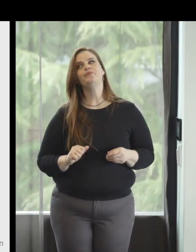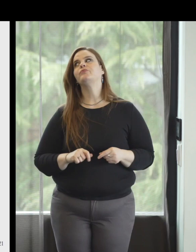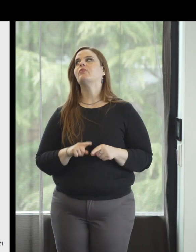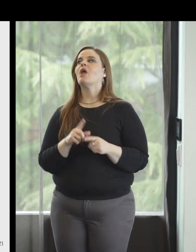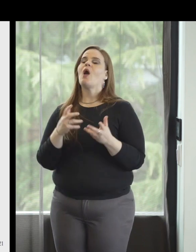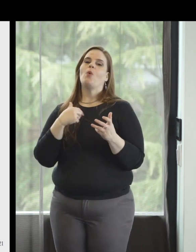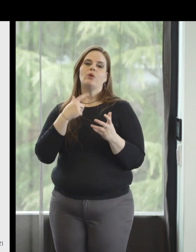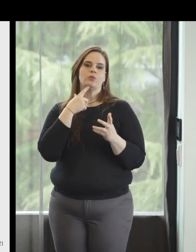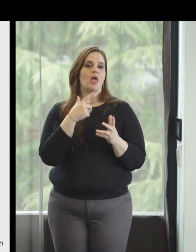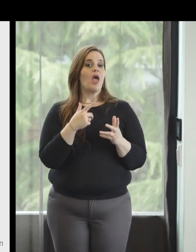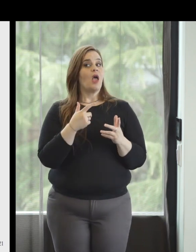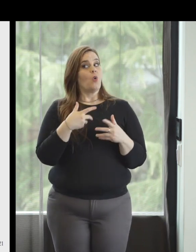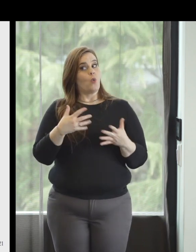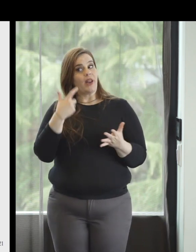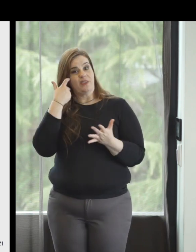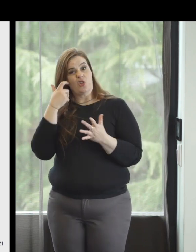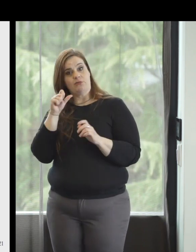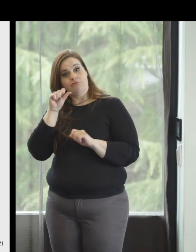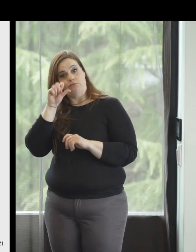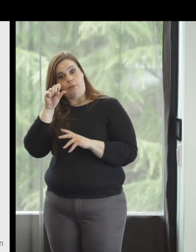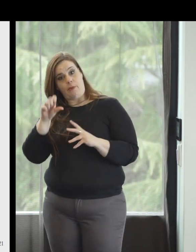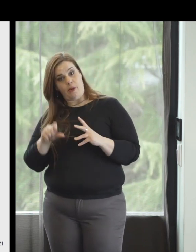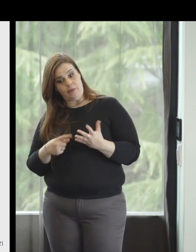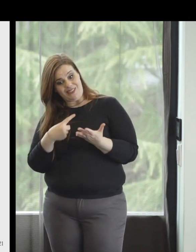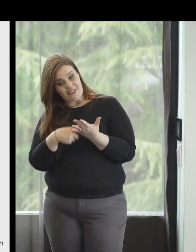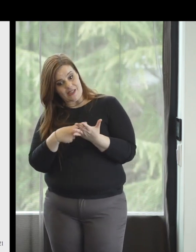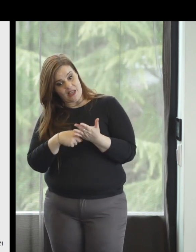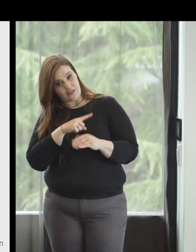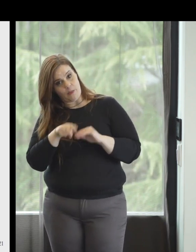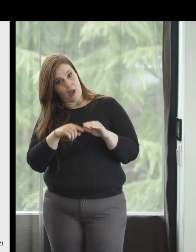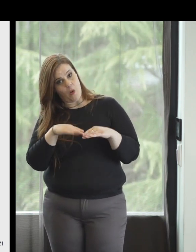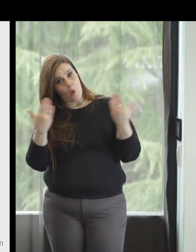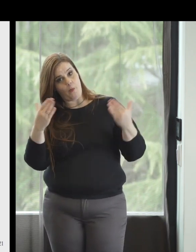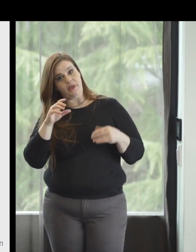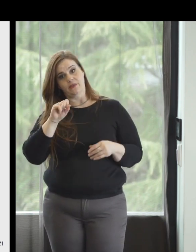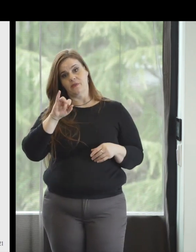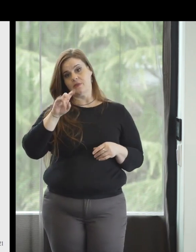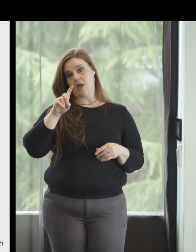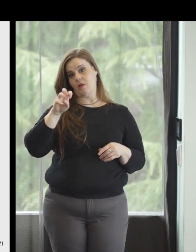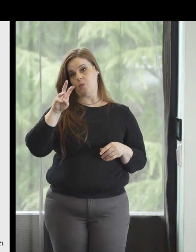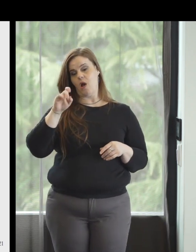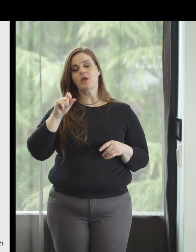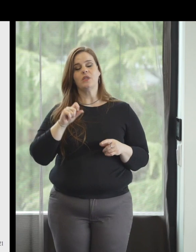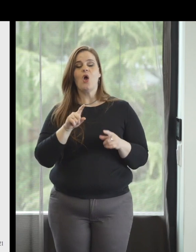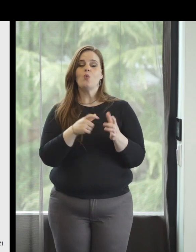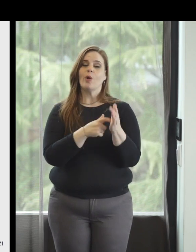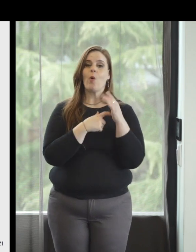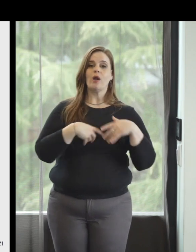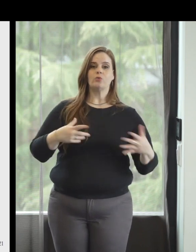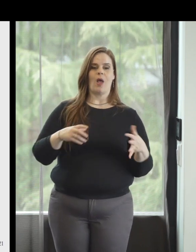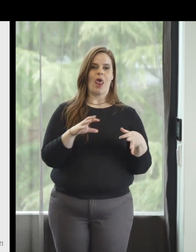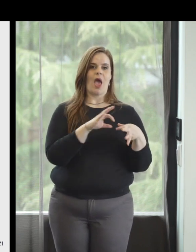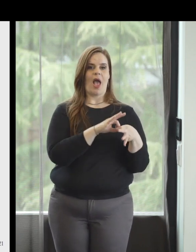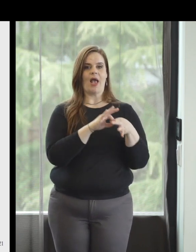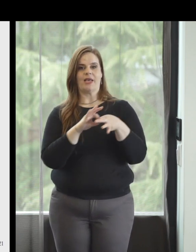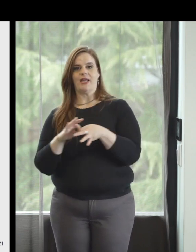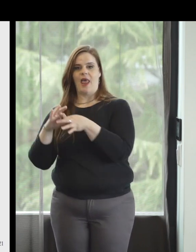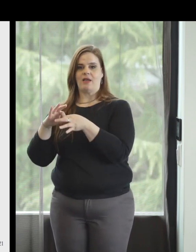the principles that I just discussed about open sidewalks really requires that there is a connected line network